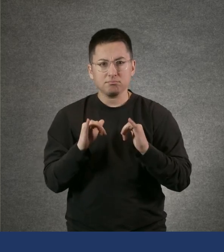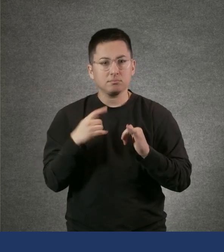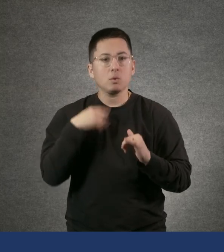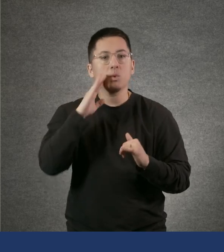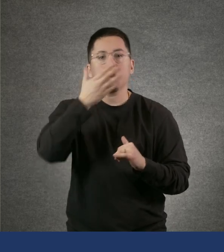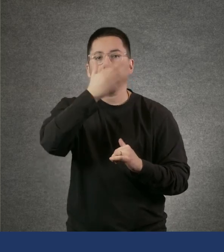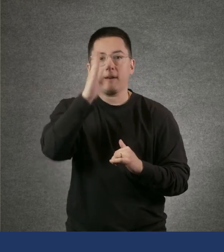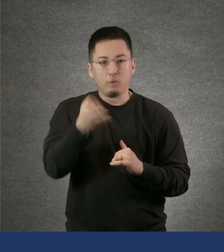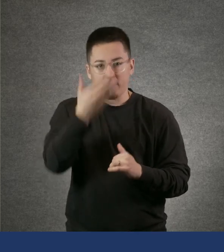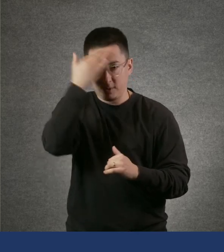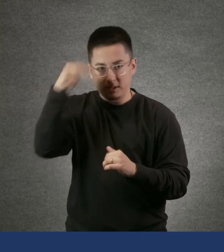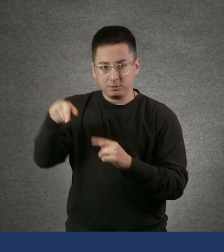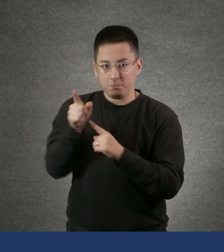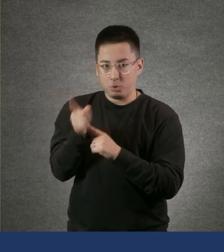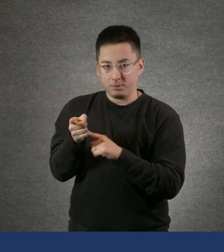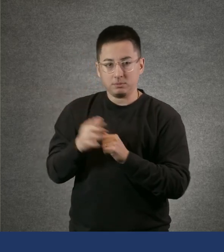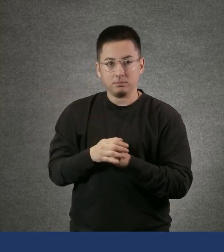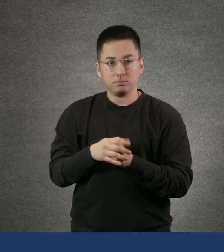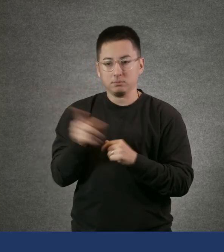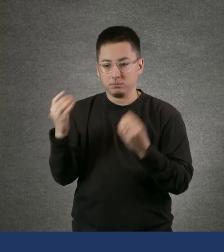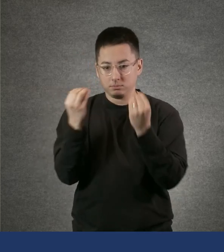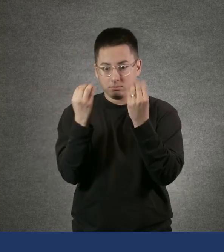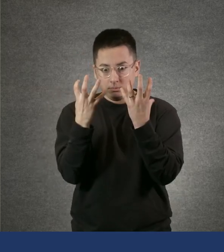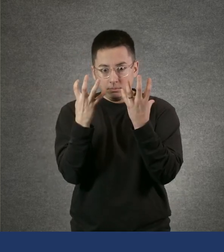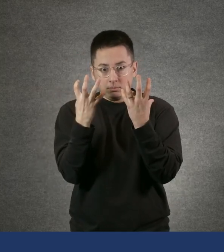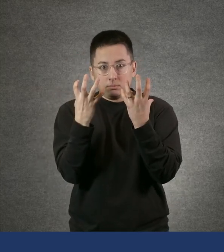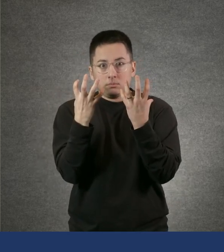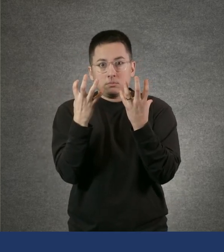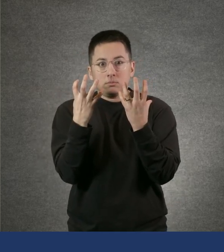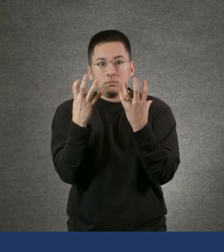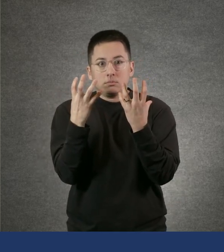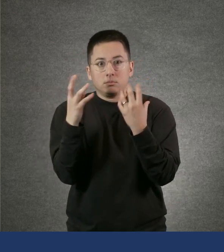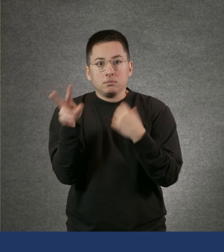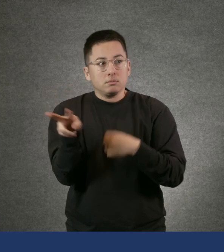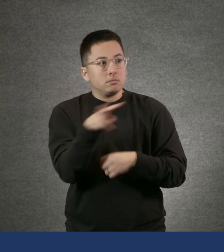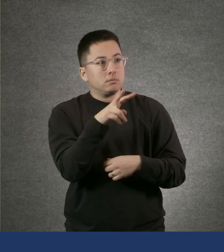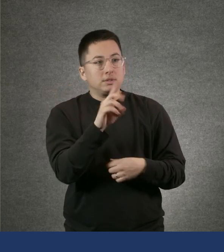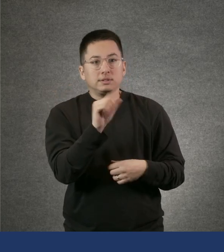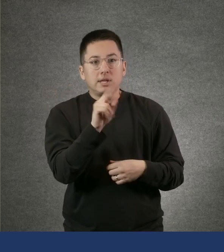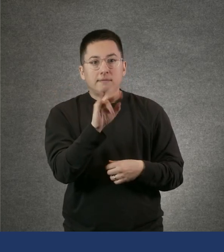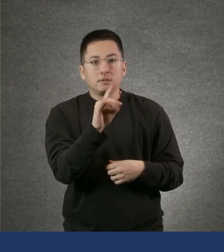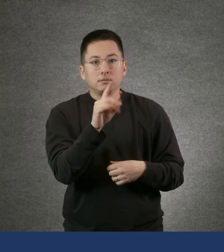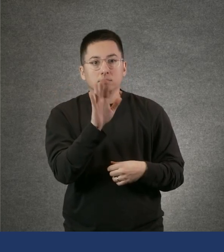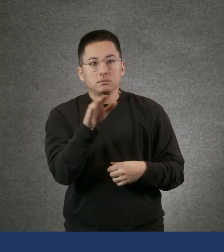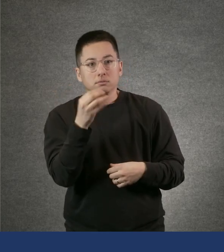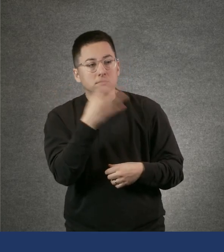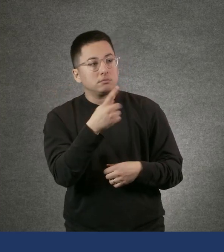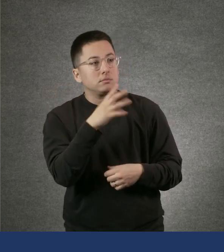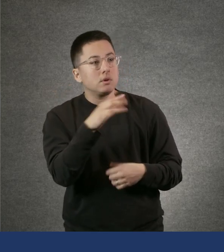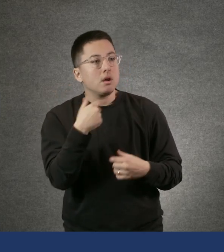And I'll never forget this moment. His eyes got really wide, and he looked at David and he said,